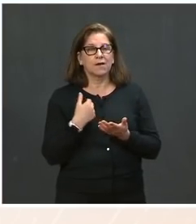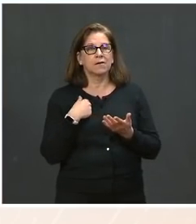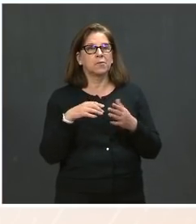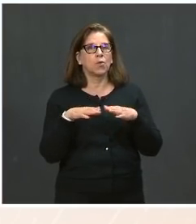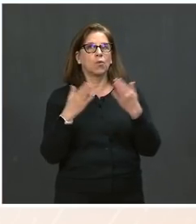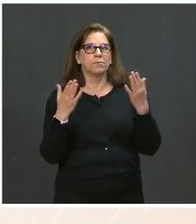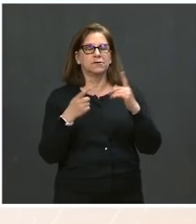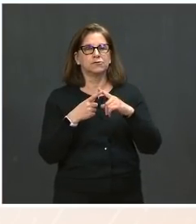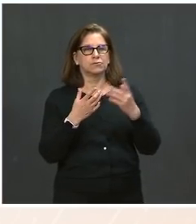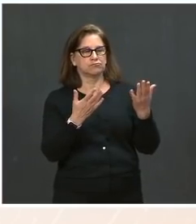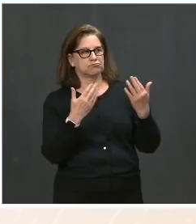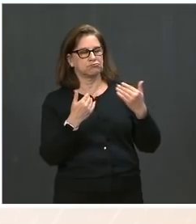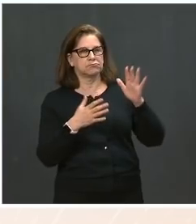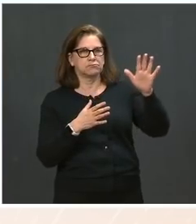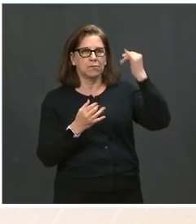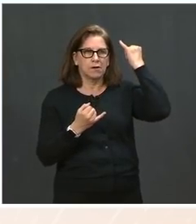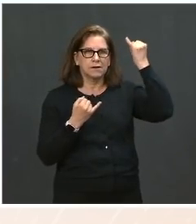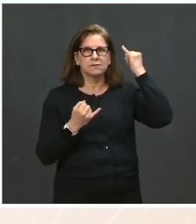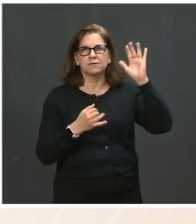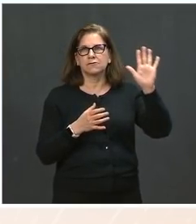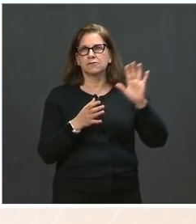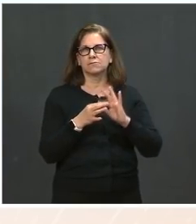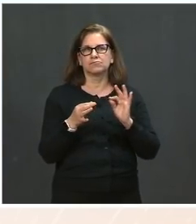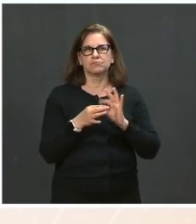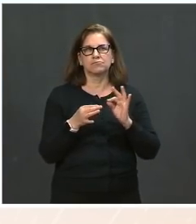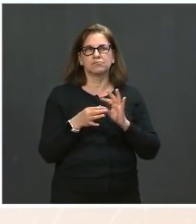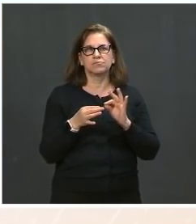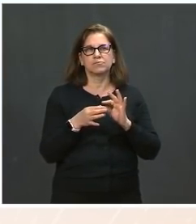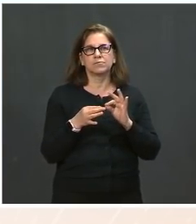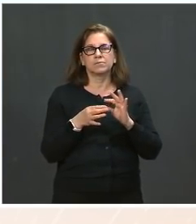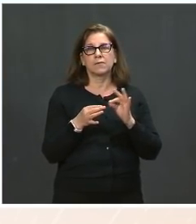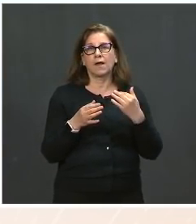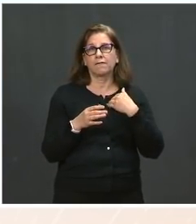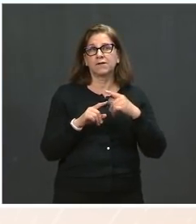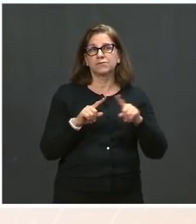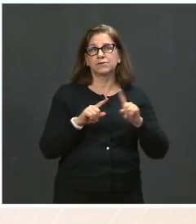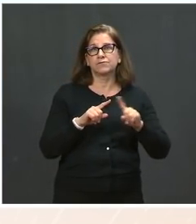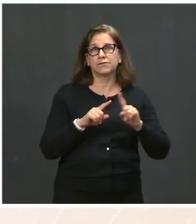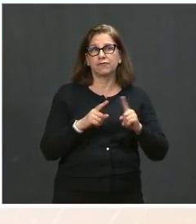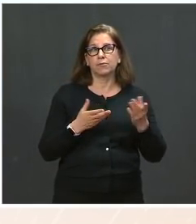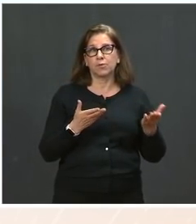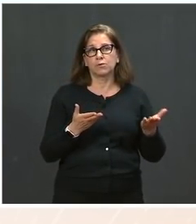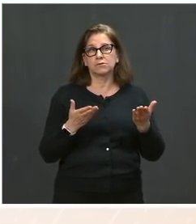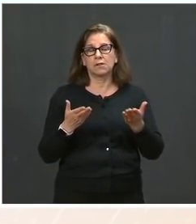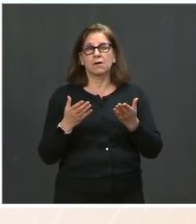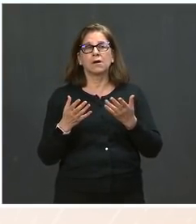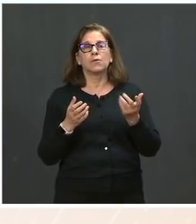whether it's this, or whether it is different proposals or different numbers for the corporate tax rate --